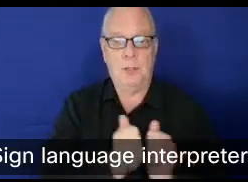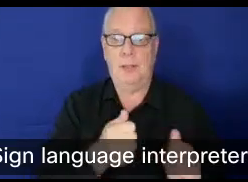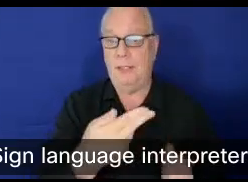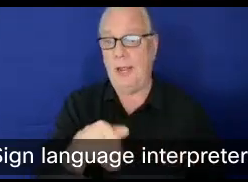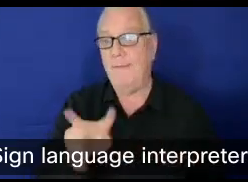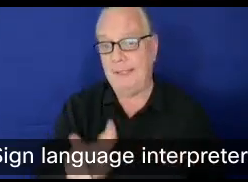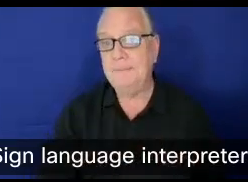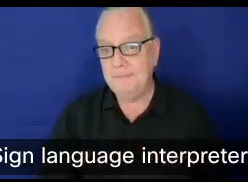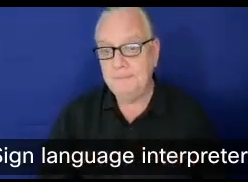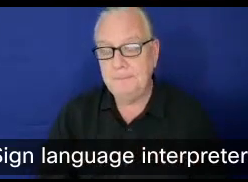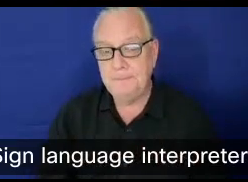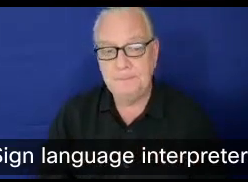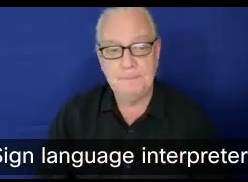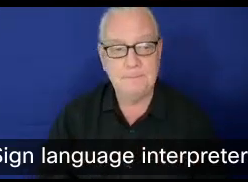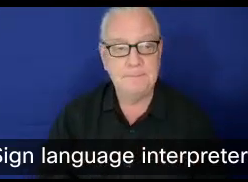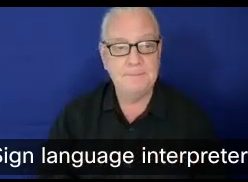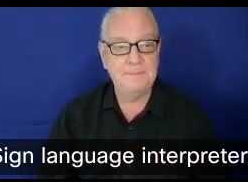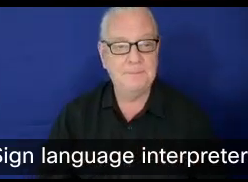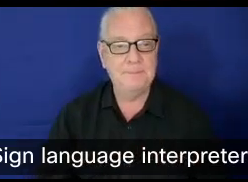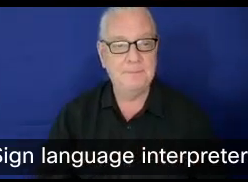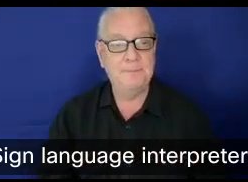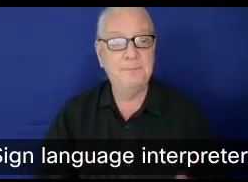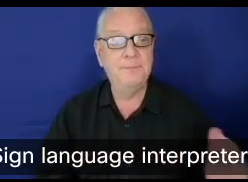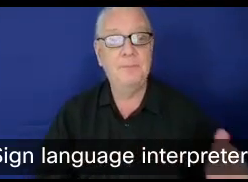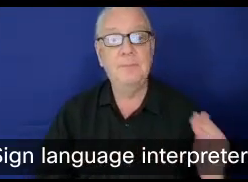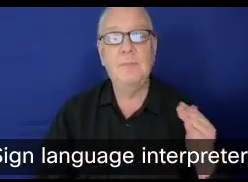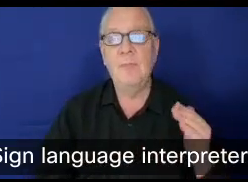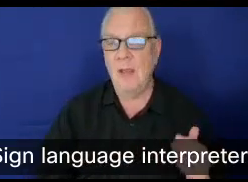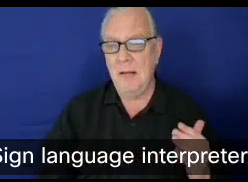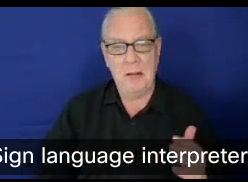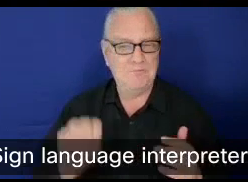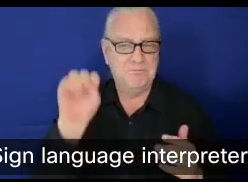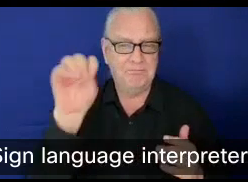Next slide, please. So, I just want to go over a couple of key